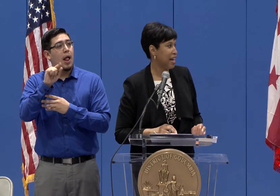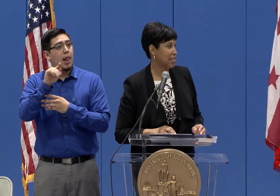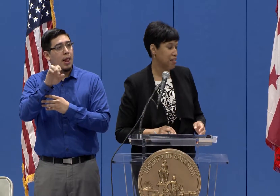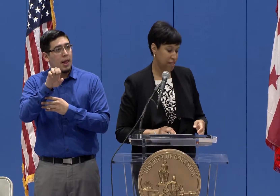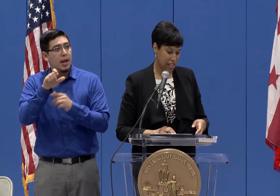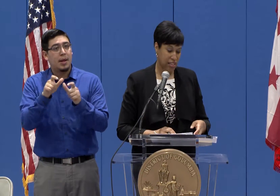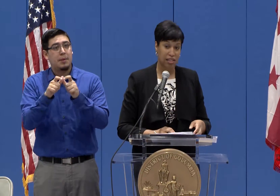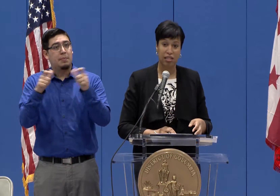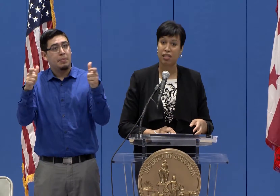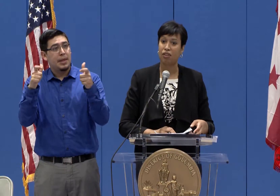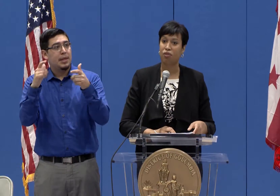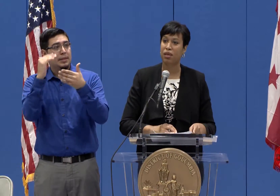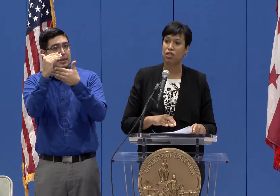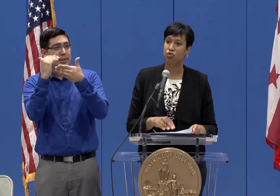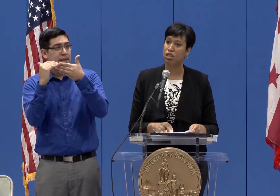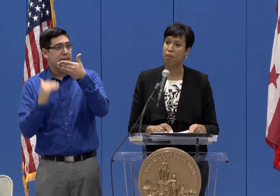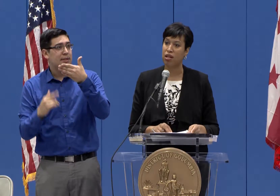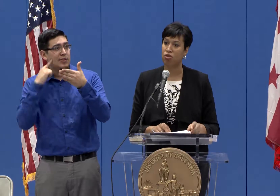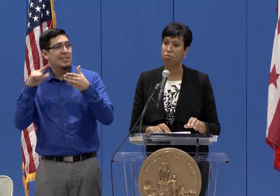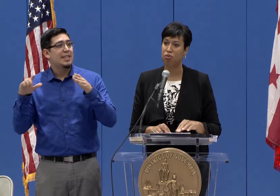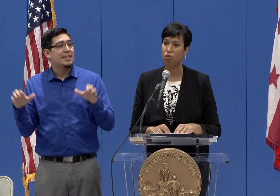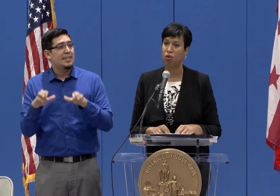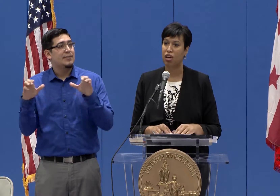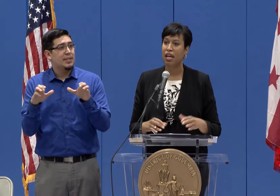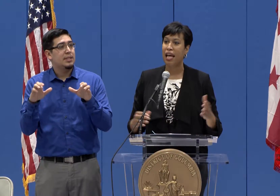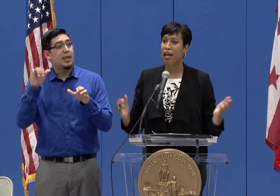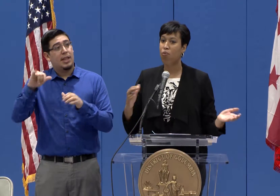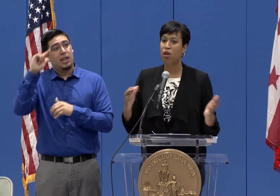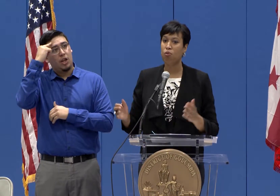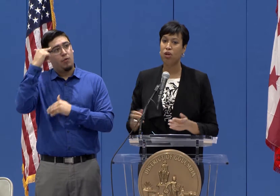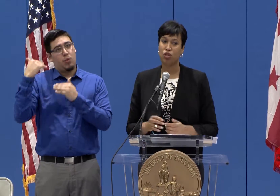ACTIVITIES THAT THIS GOVERNMENT IS RESPONSIBLE FOR AND WE WANT